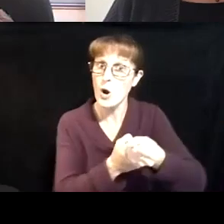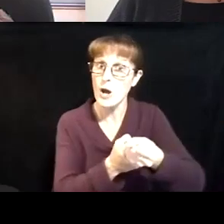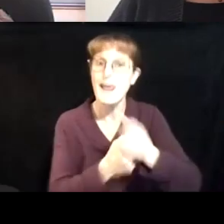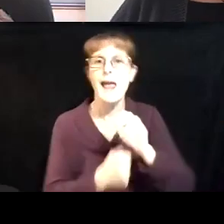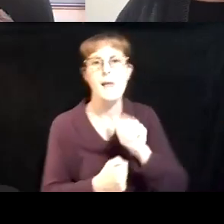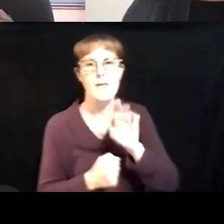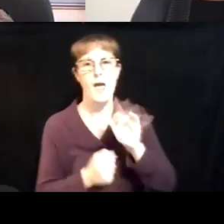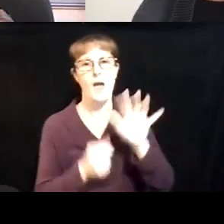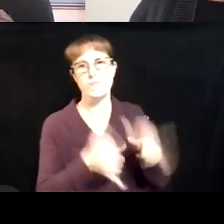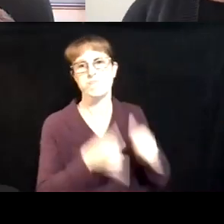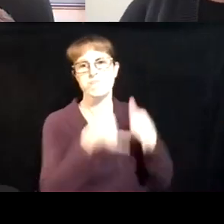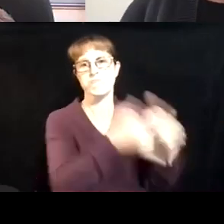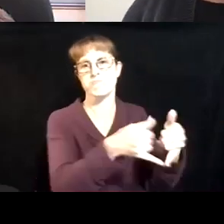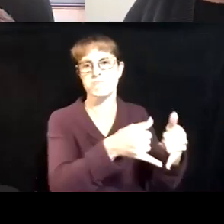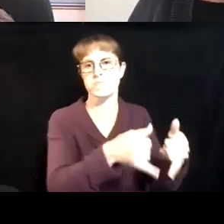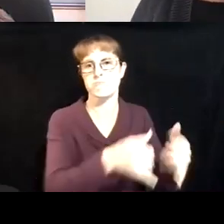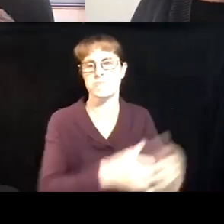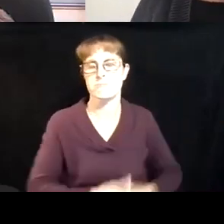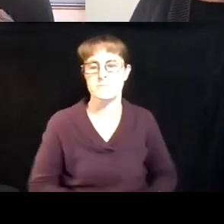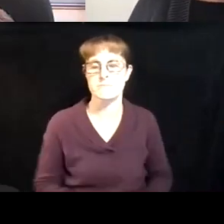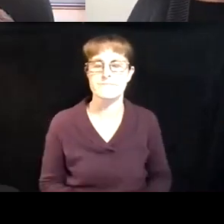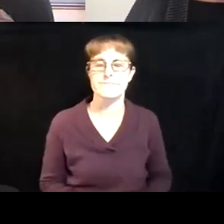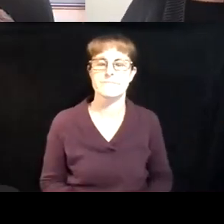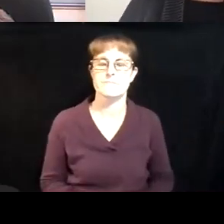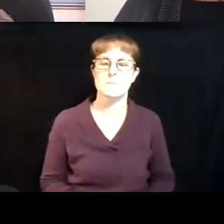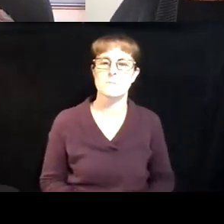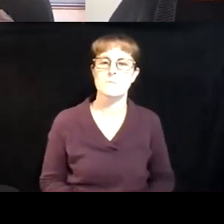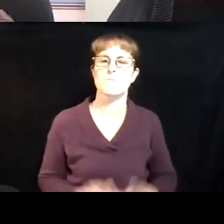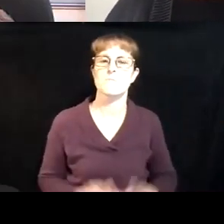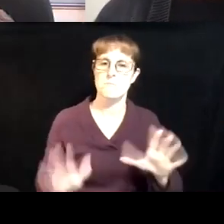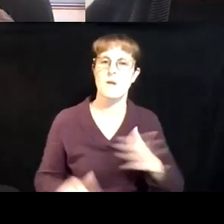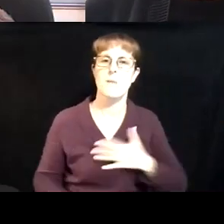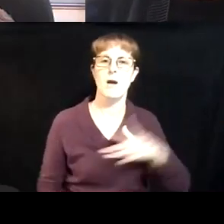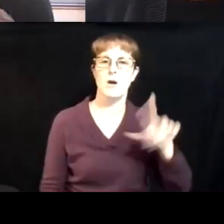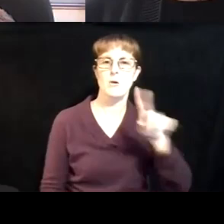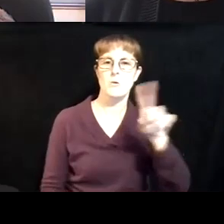how should we think about those people who have